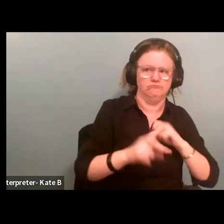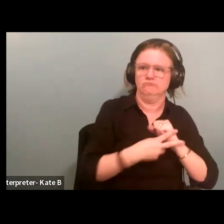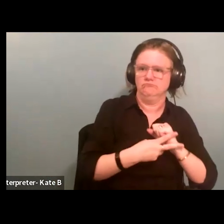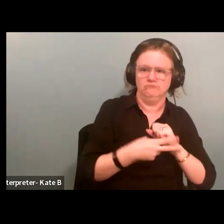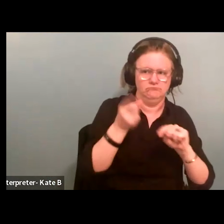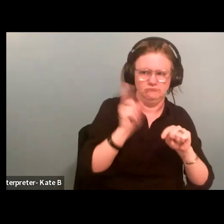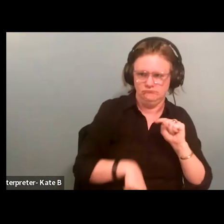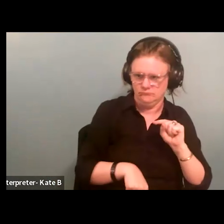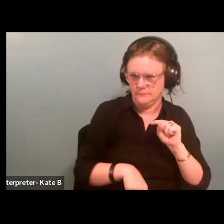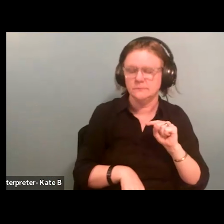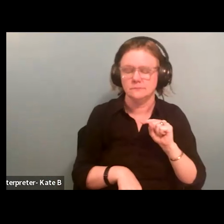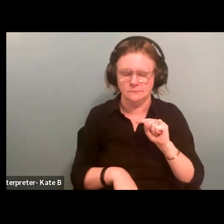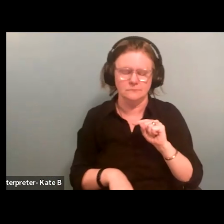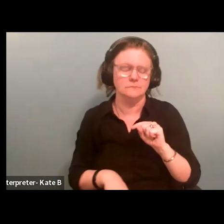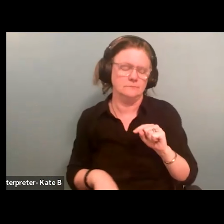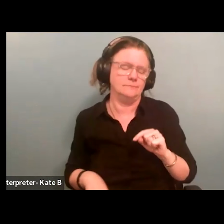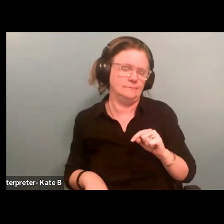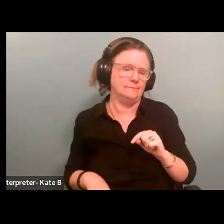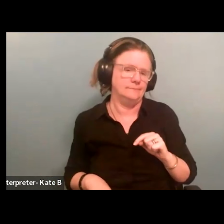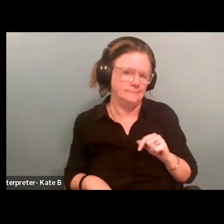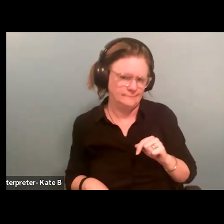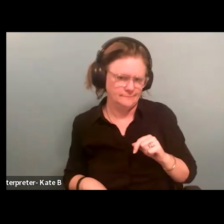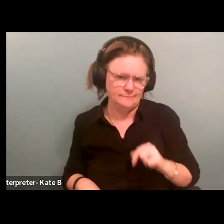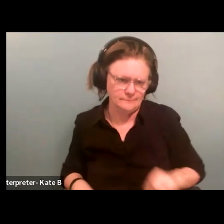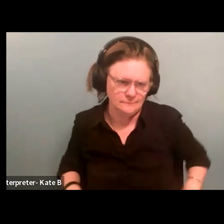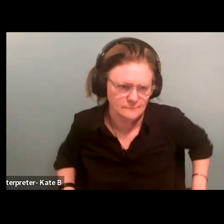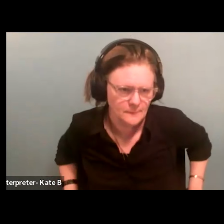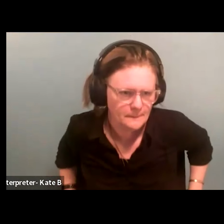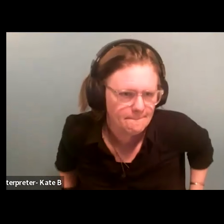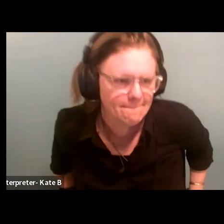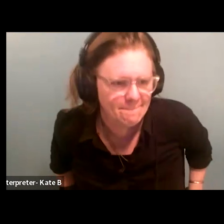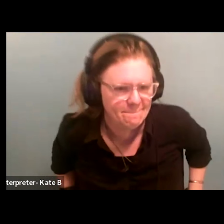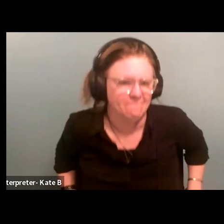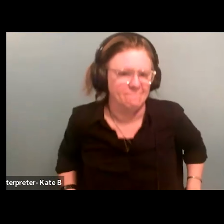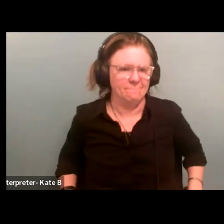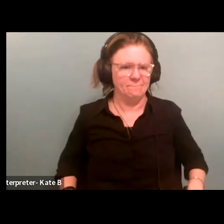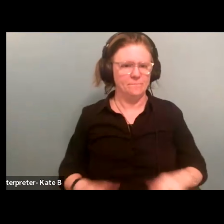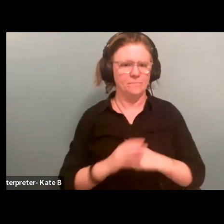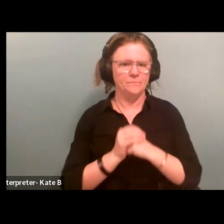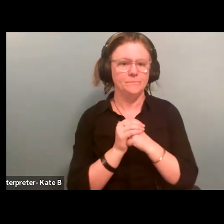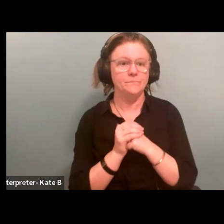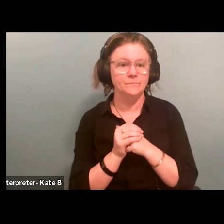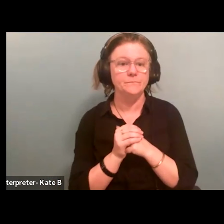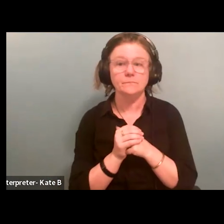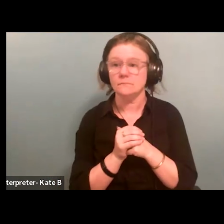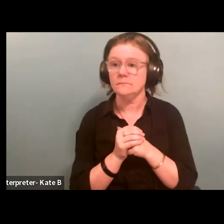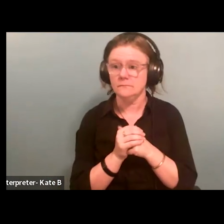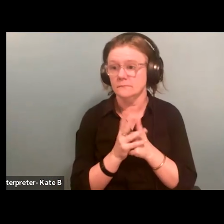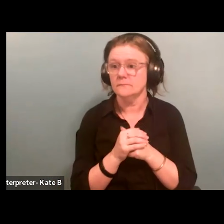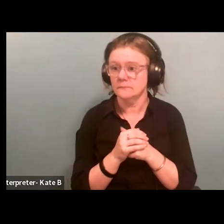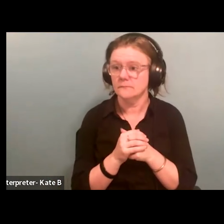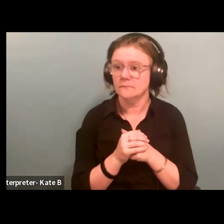And again, we delete the reporter immediately as soon as it's determined unsubstantiated. So realize that the Protective Services